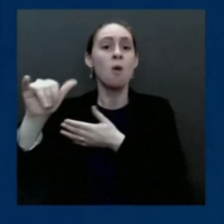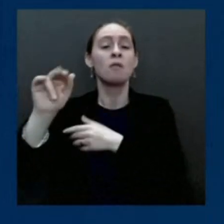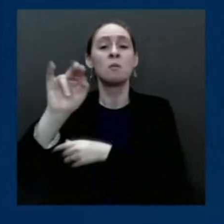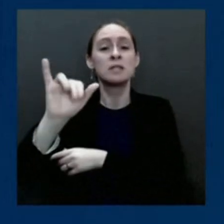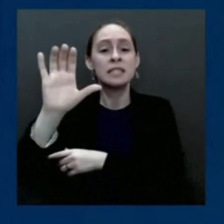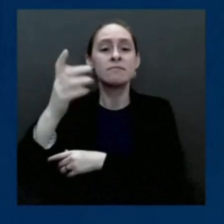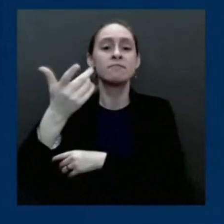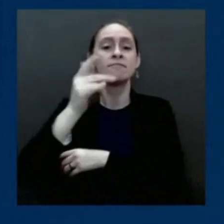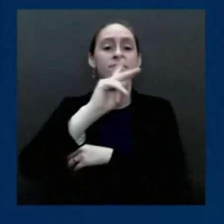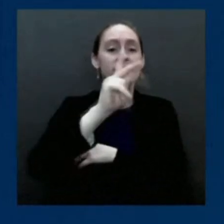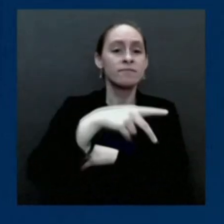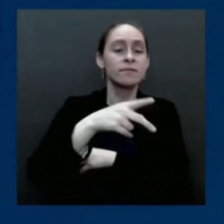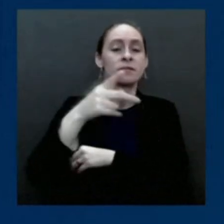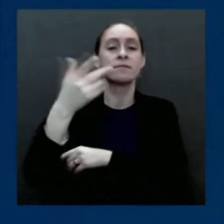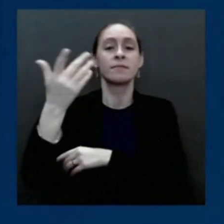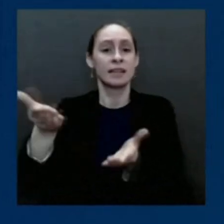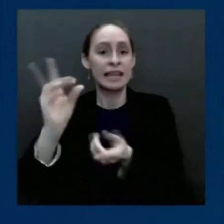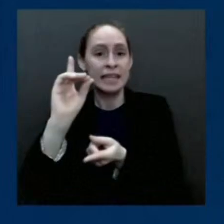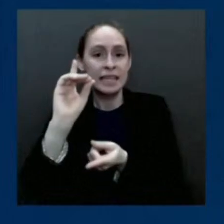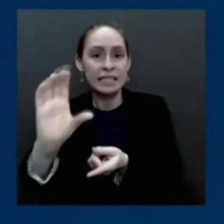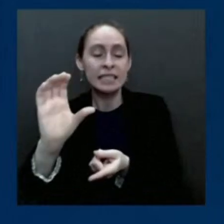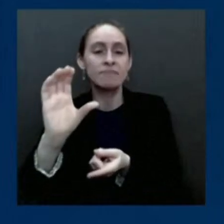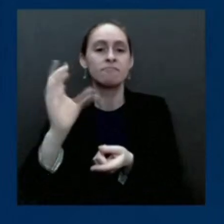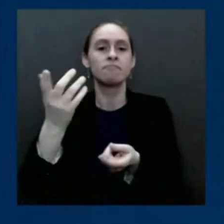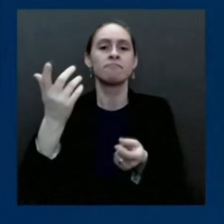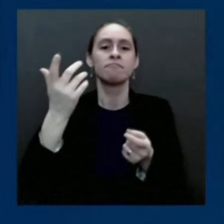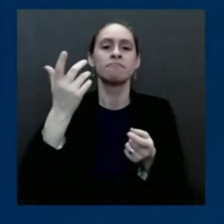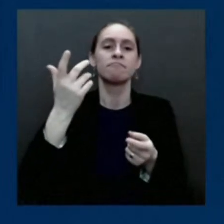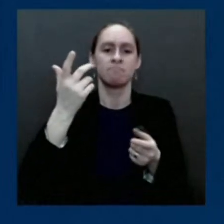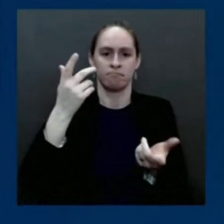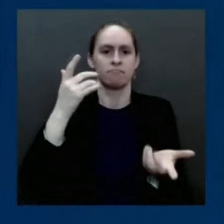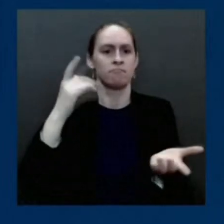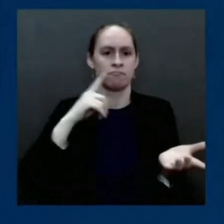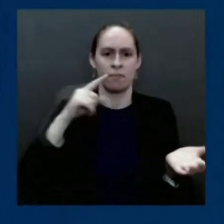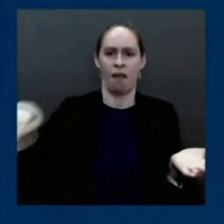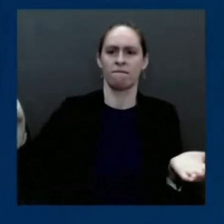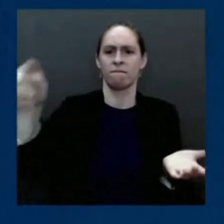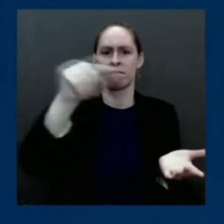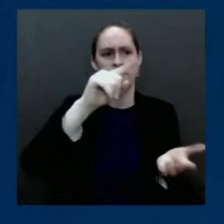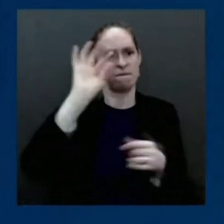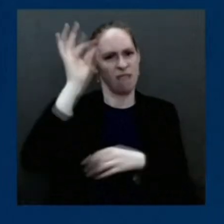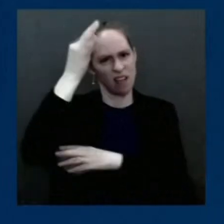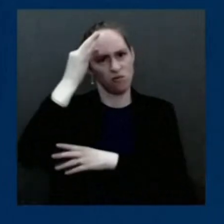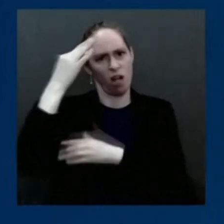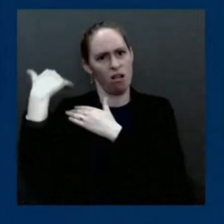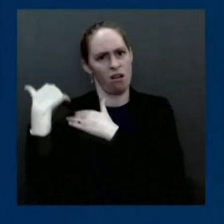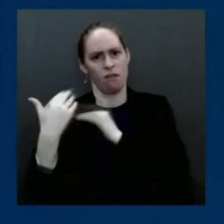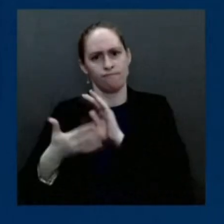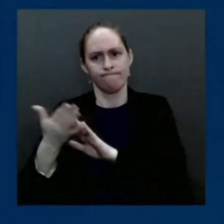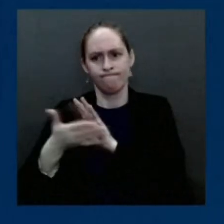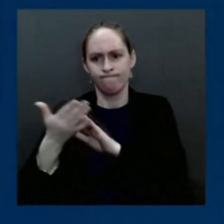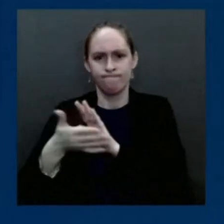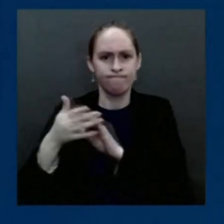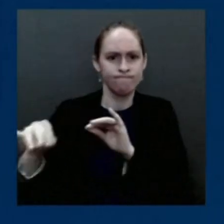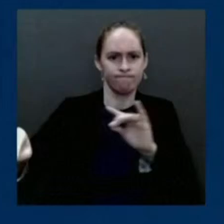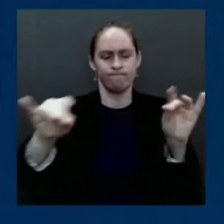THE SAME IN PHILADELPHIA, NEW JERSEY AND WASHINGTON D.C. WE'RE GETTING WORK WITH STATES